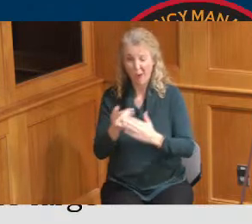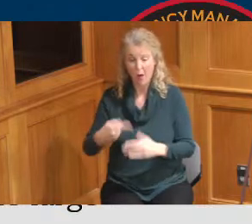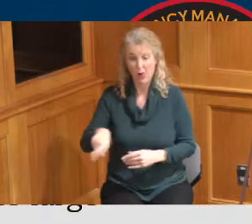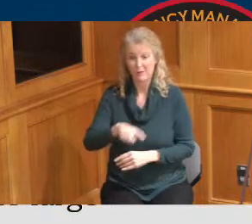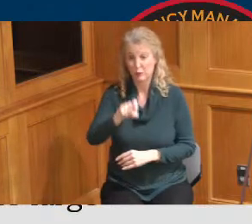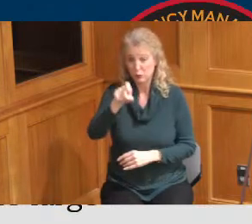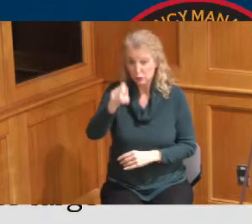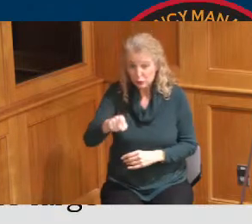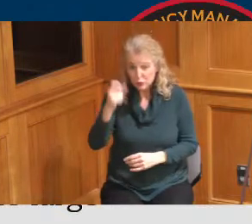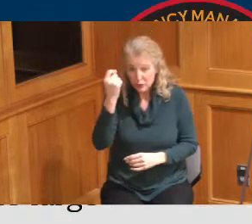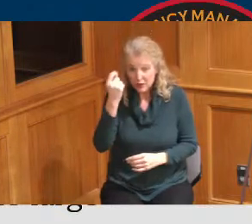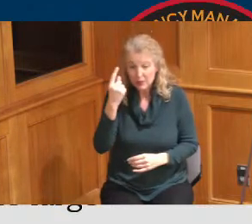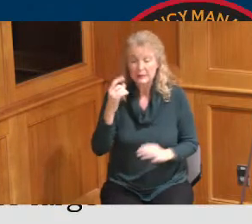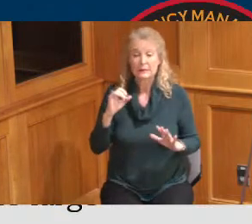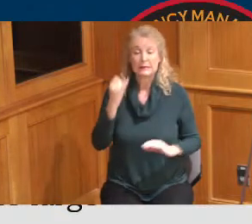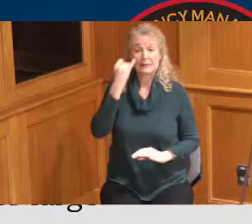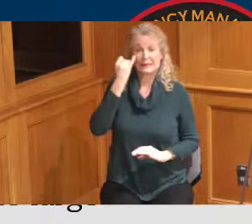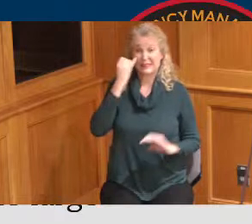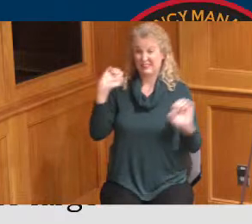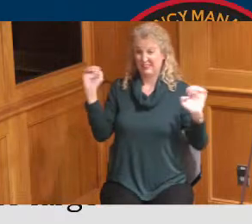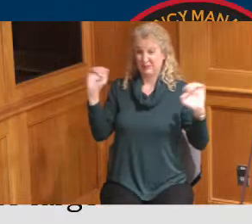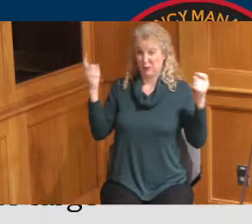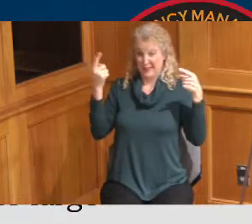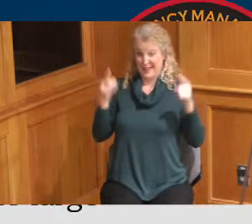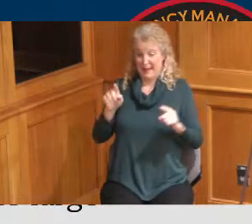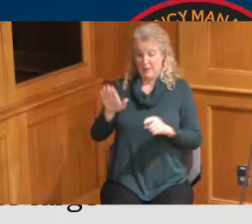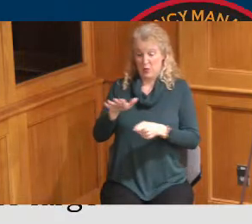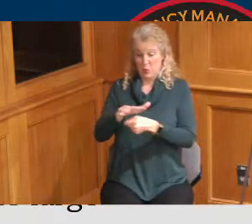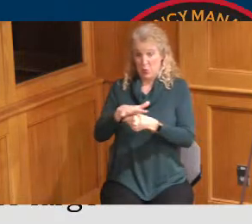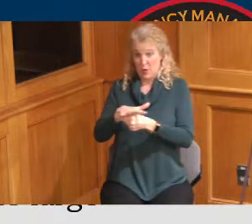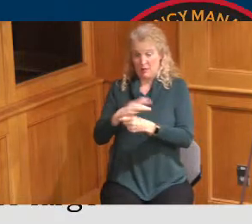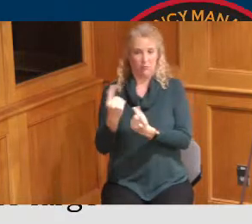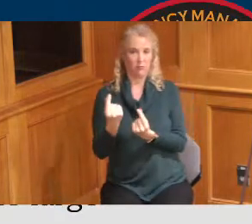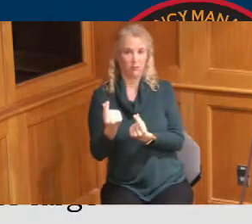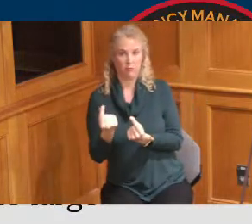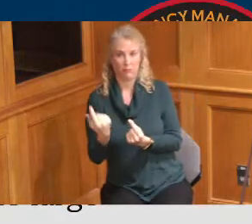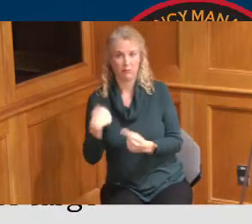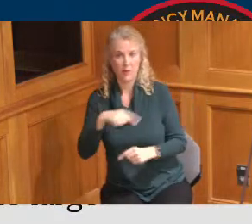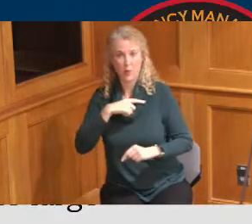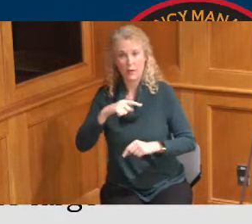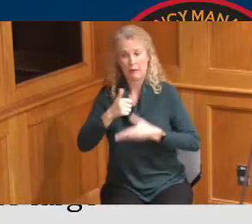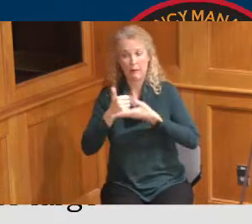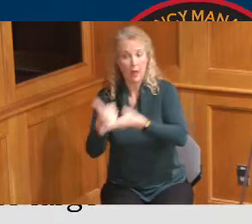of how they would handle a a disaster in their community and then we can then help them so they